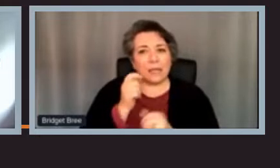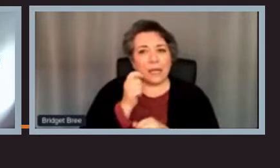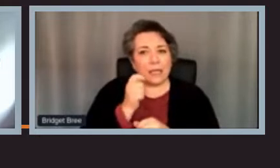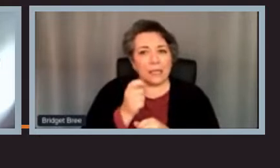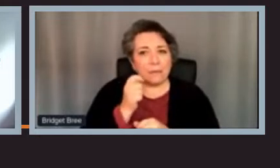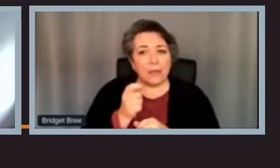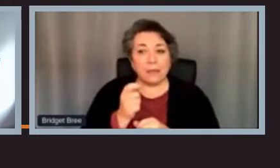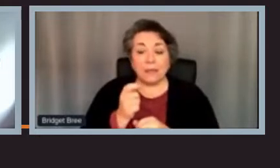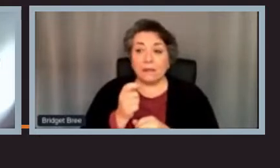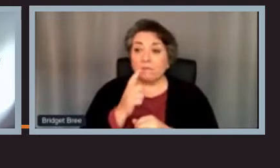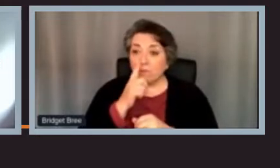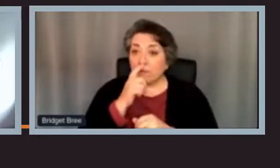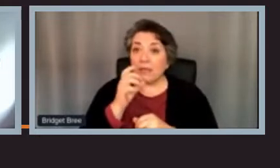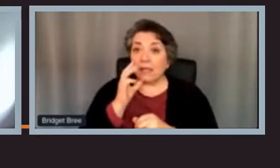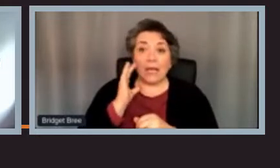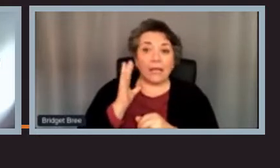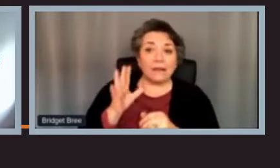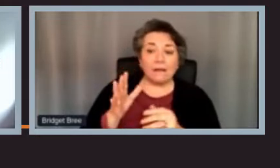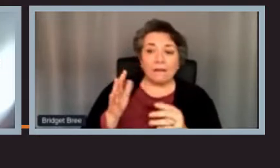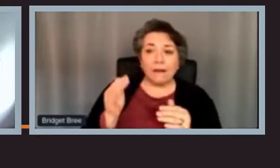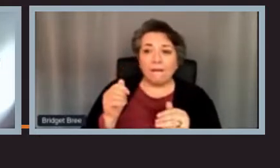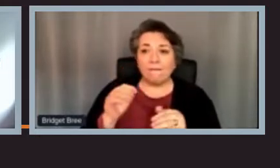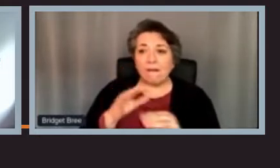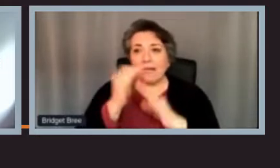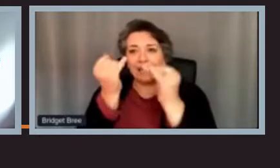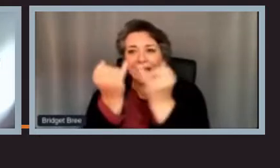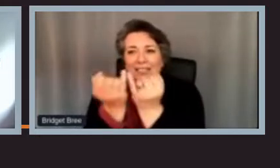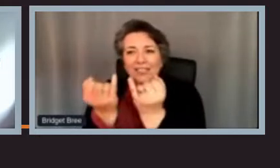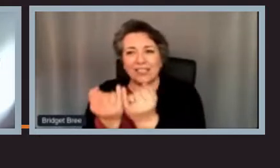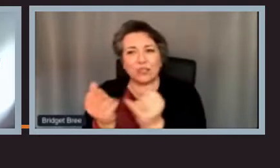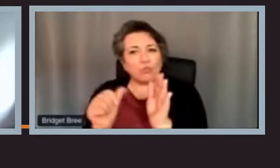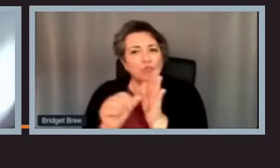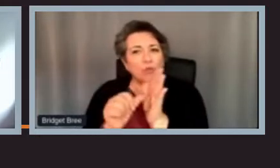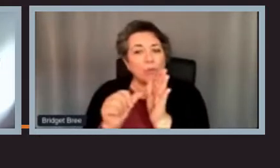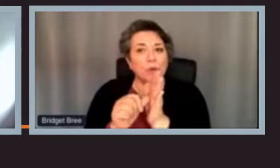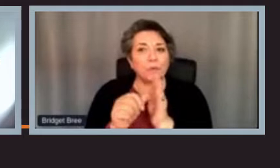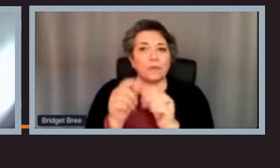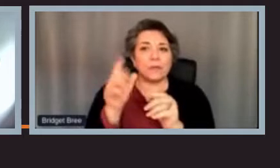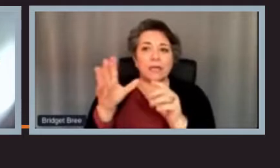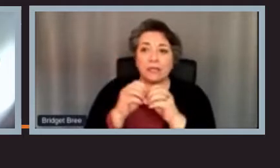When it finds accessibility issues, an accessibility investigator alert appears.